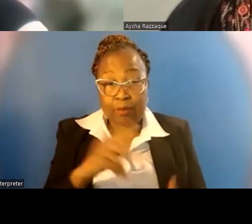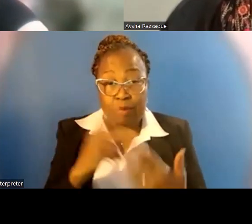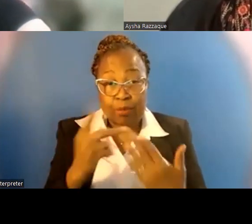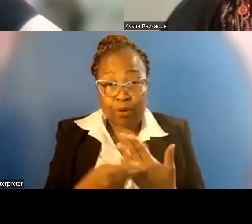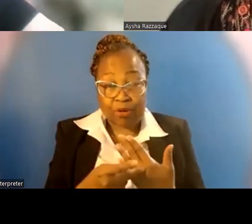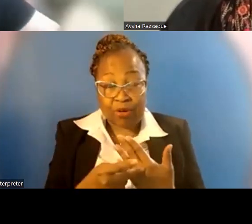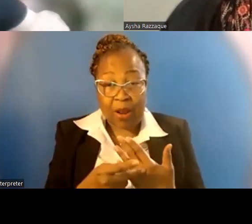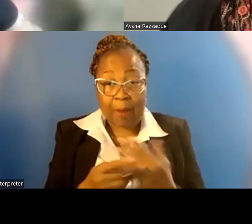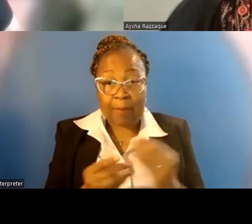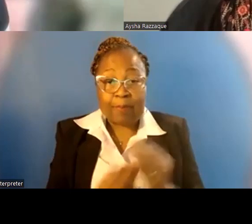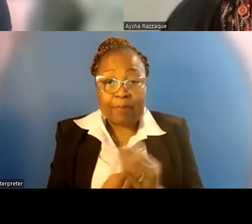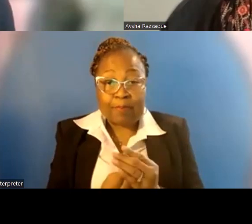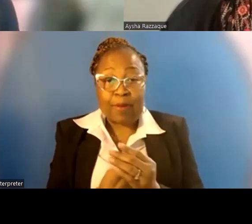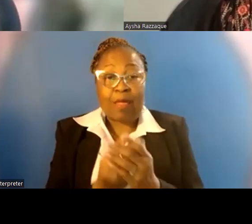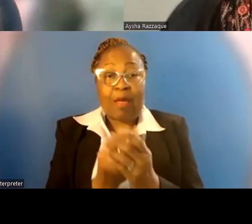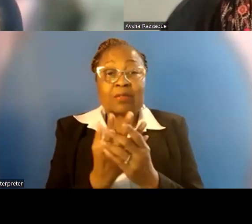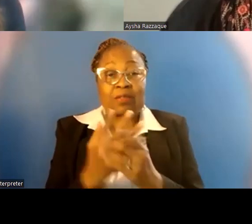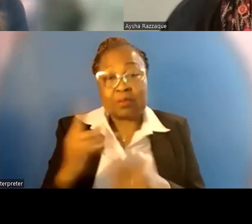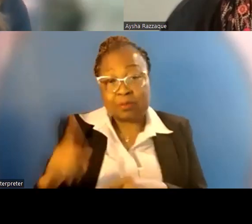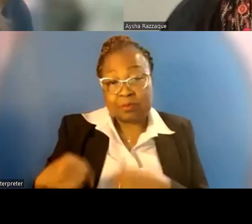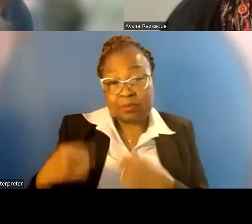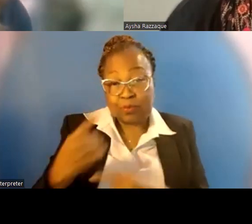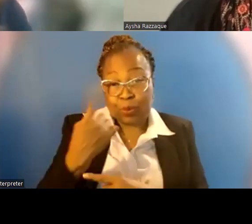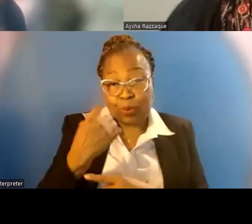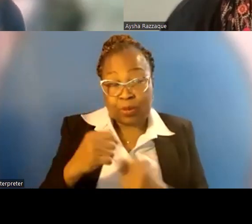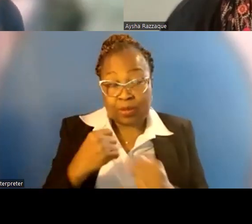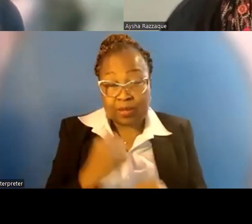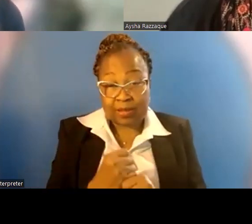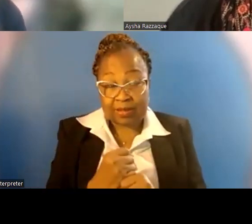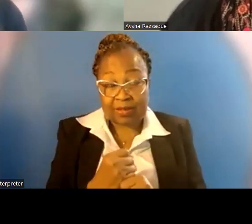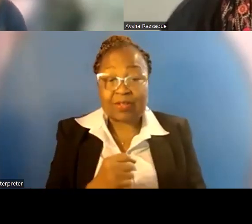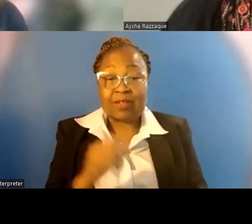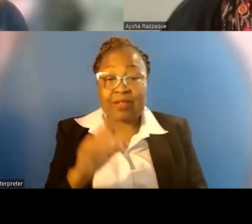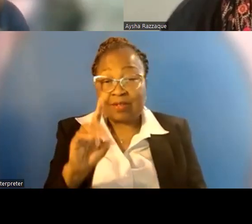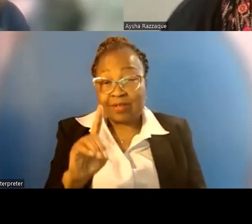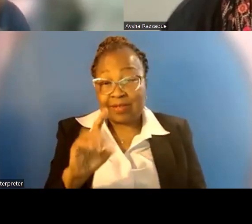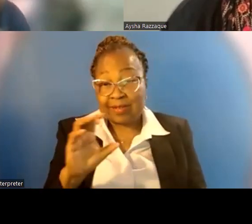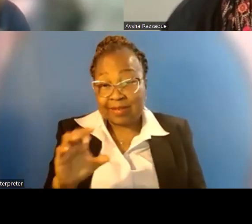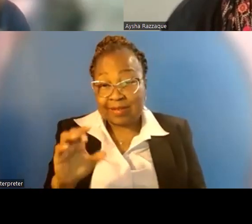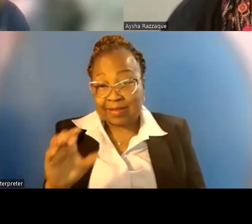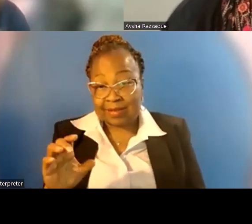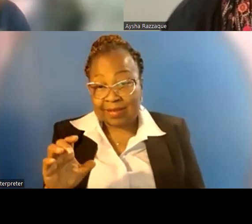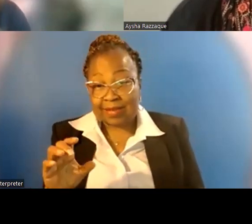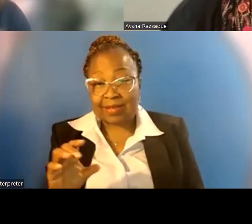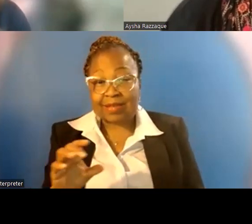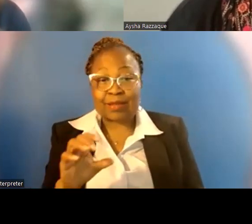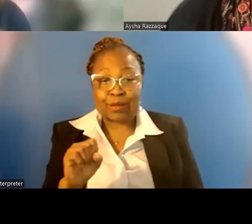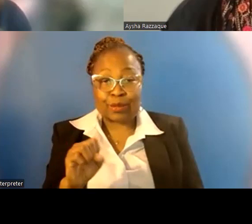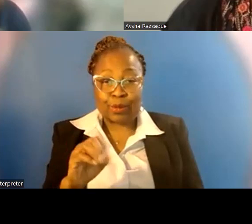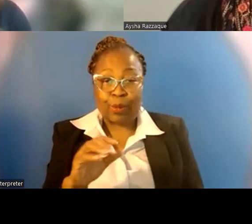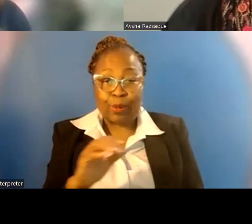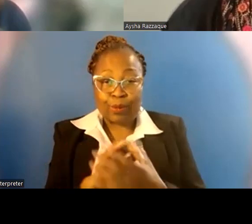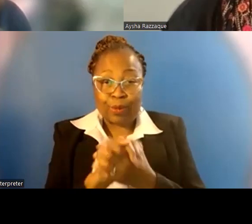over the past year that I've been at the DCC. So congratulations to you on the success of that program.